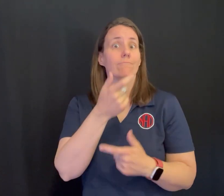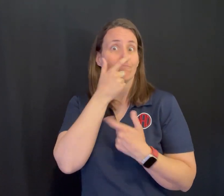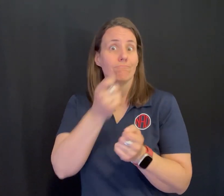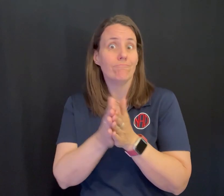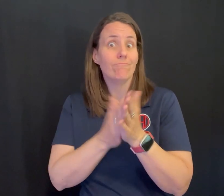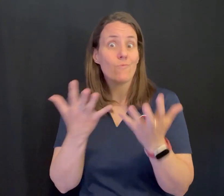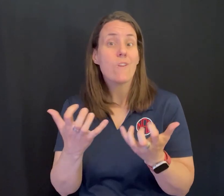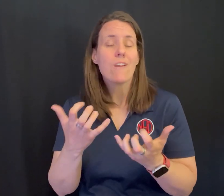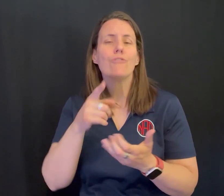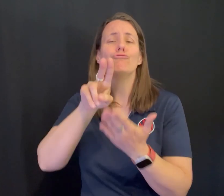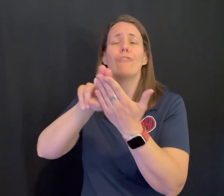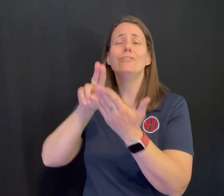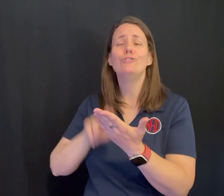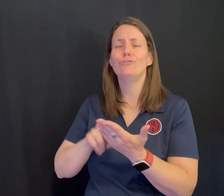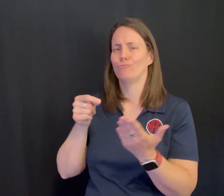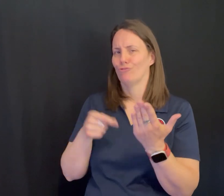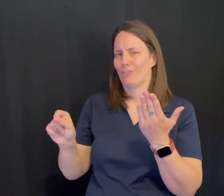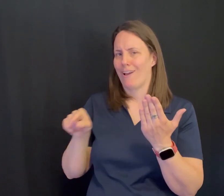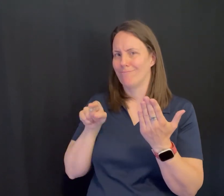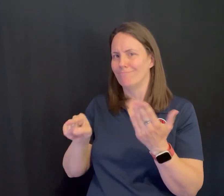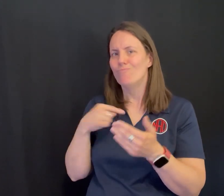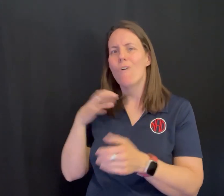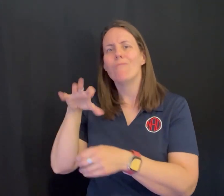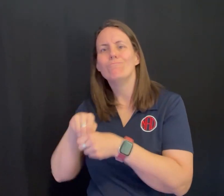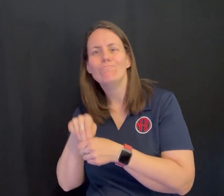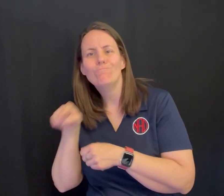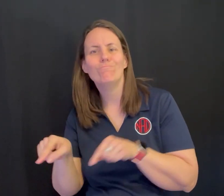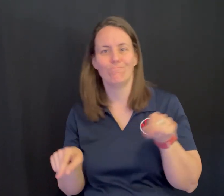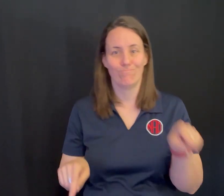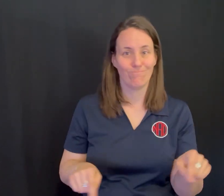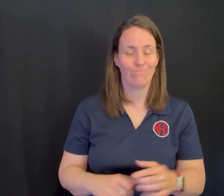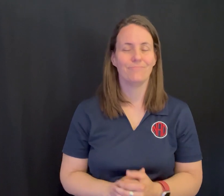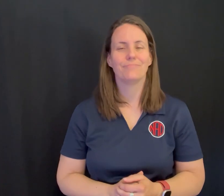If you're interested in either training, check the box when you register for NLTC.